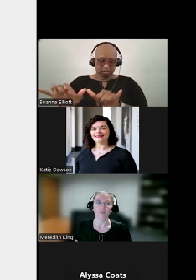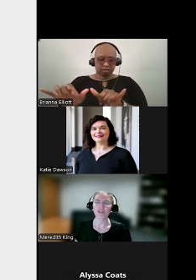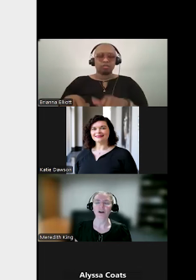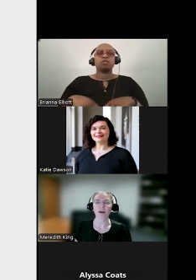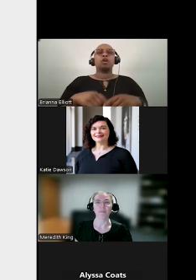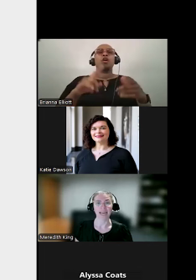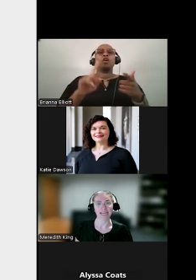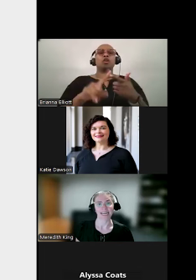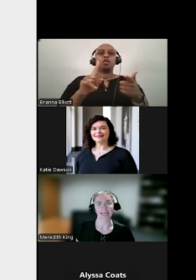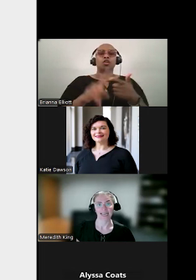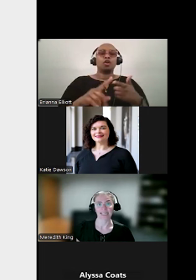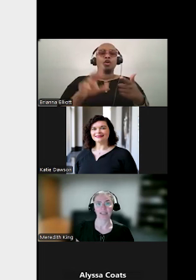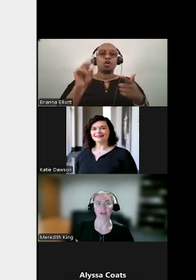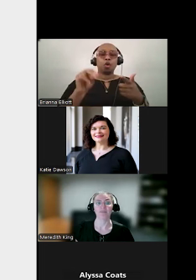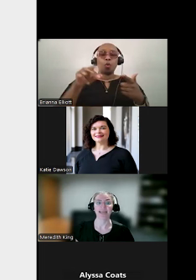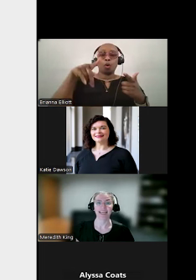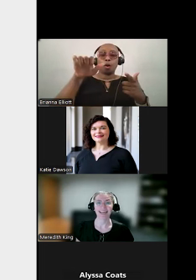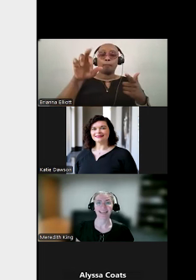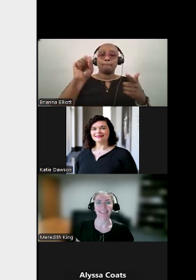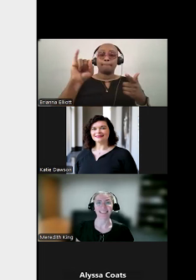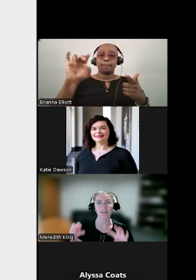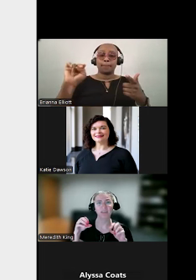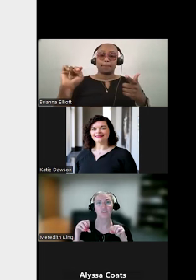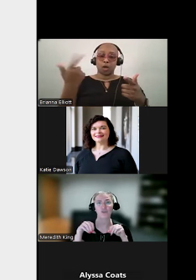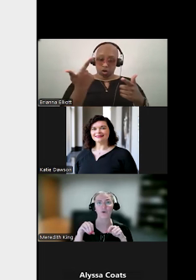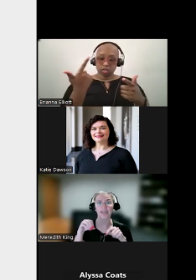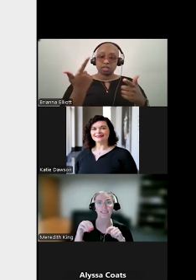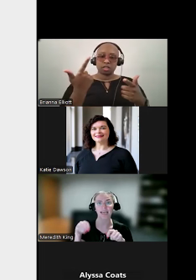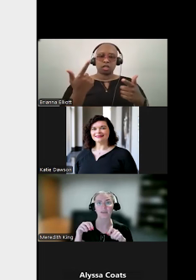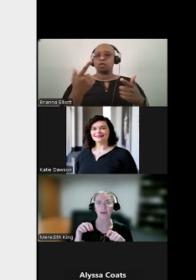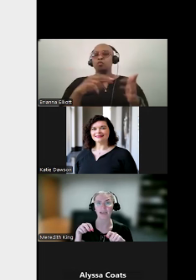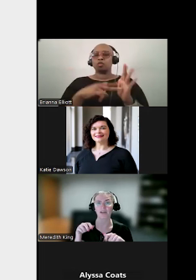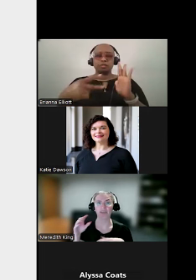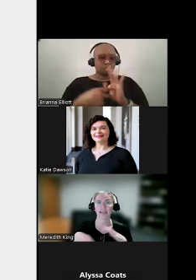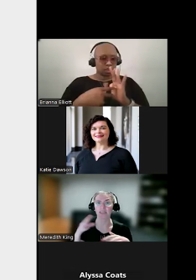to make sure our metadata is clear. Metadata is the stuff that's stored inside the file that tells